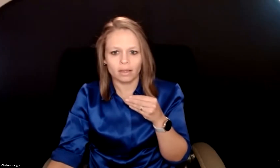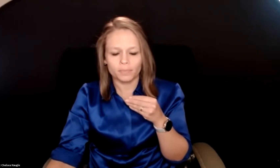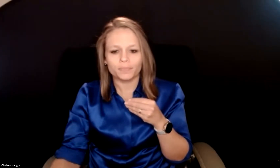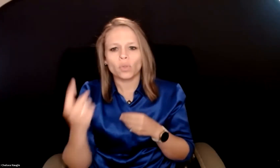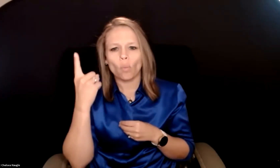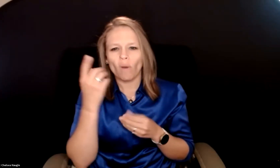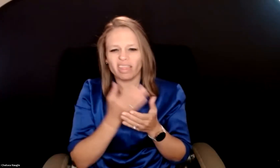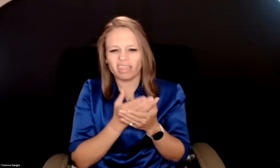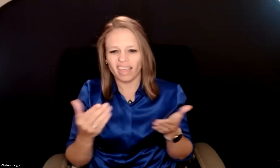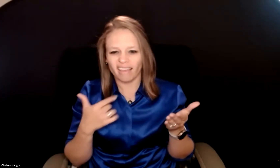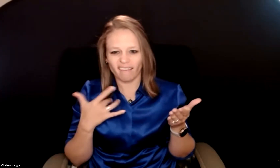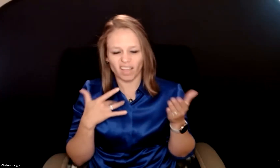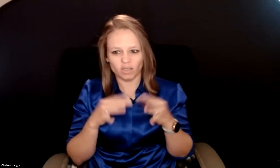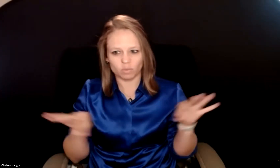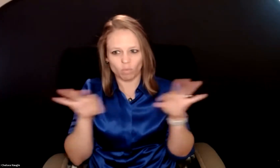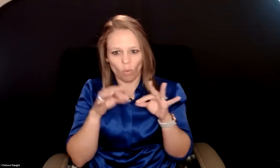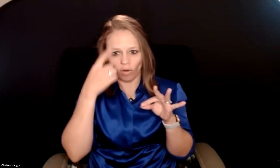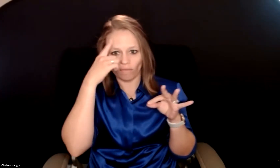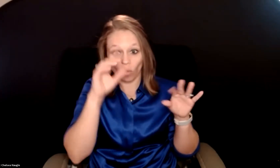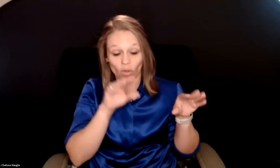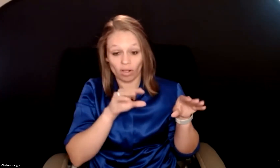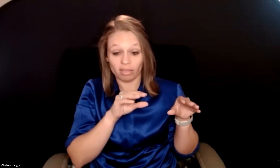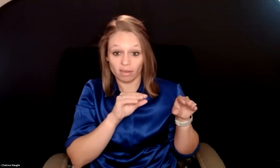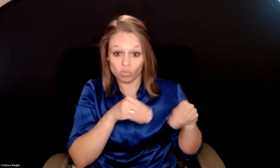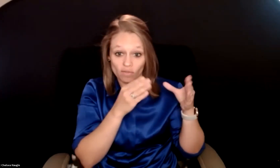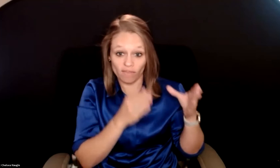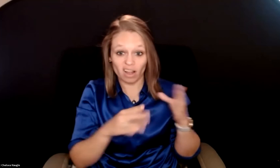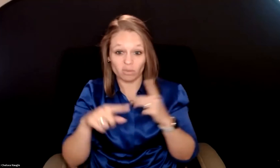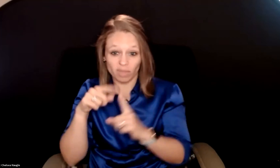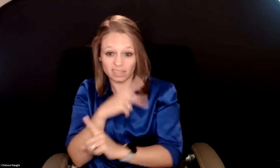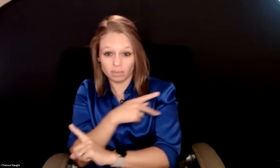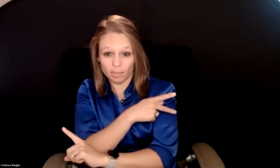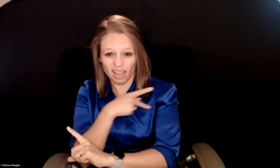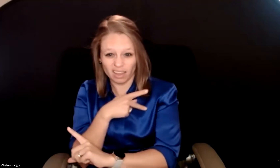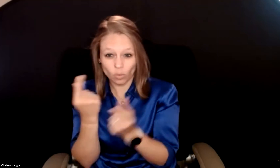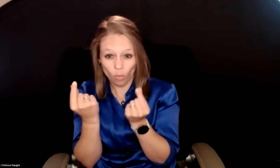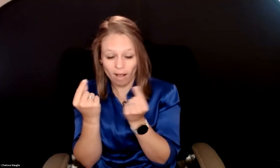I feel like one of the most important components for the provider and patient is empathy. I feel like that's not a word that's used enough